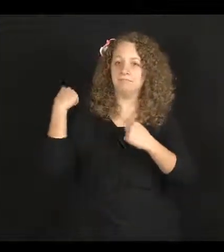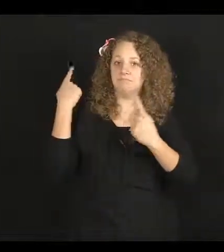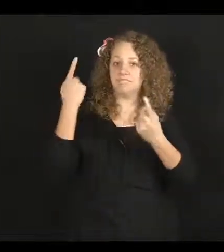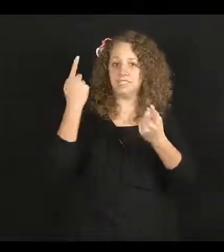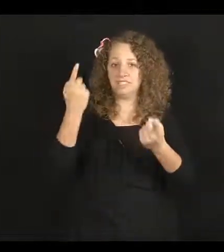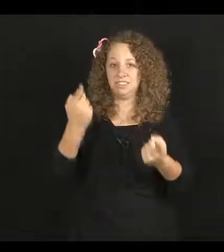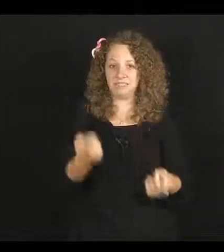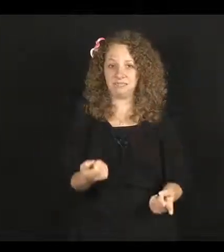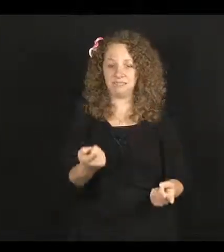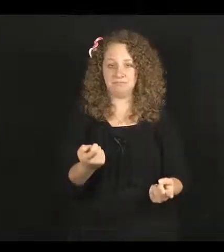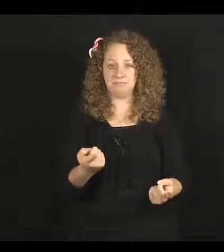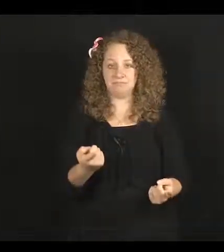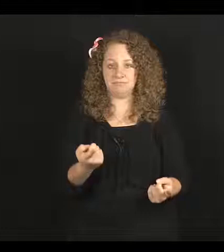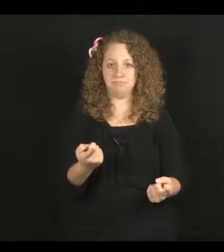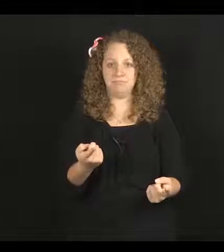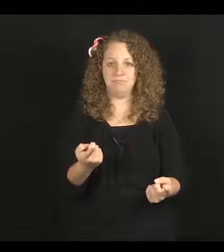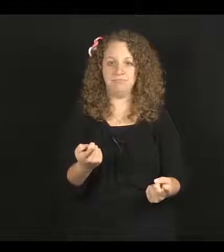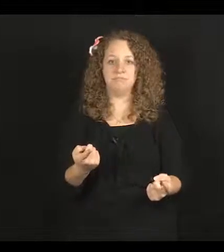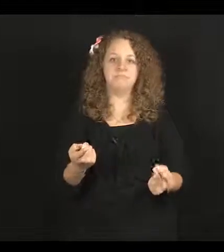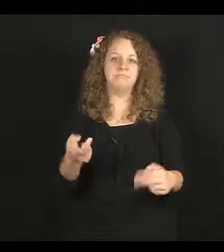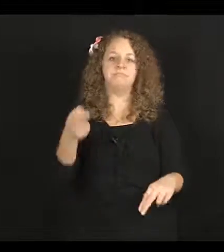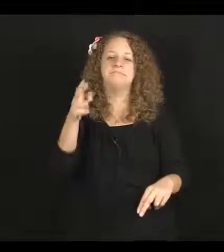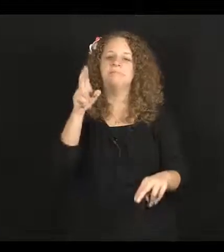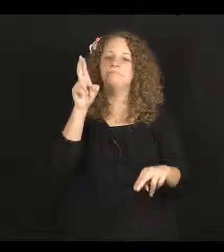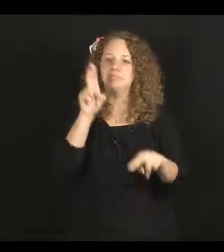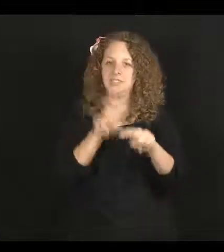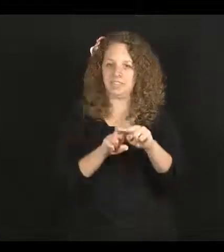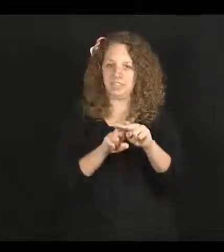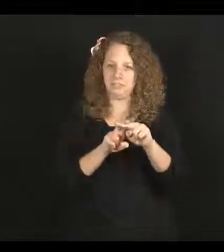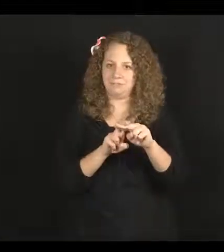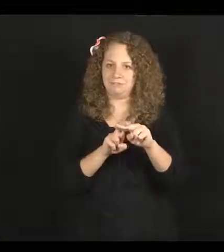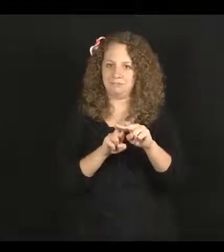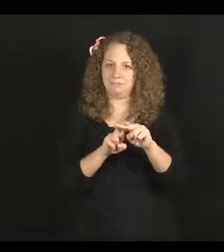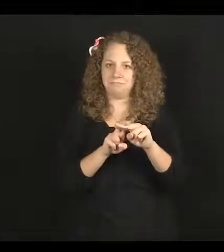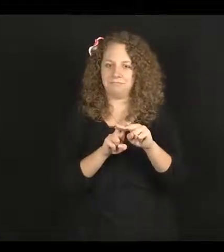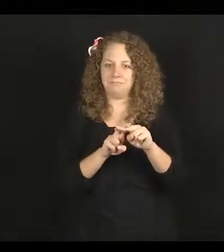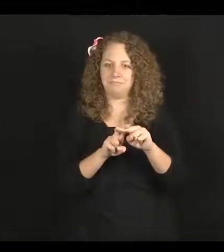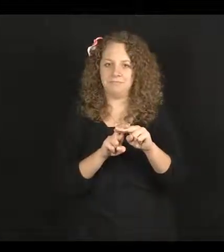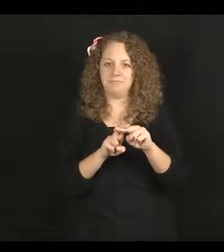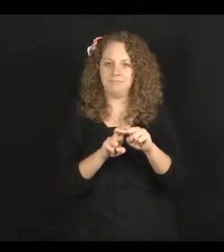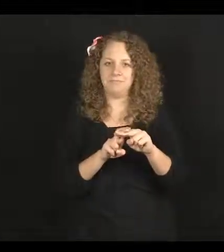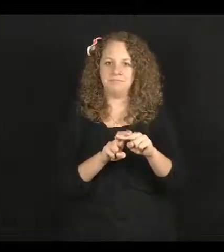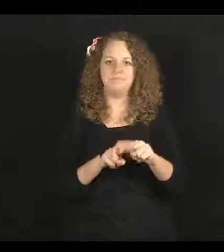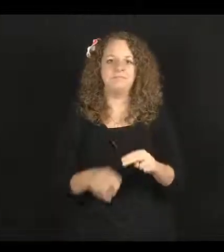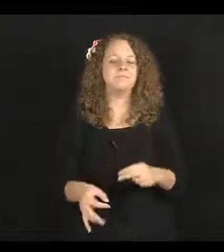SINCE SIT-DOWN